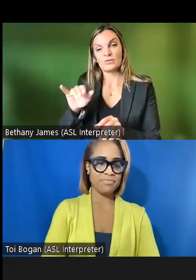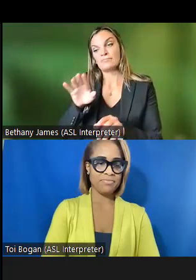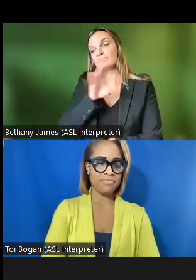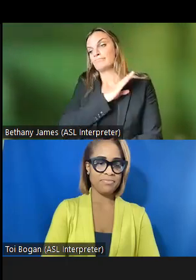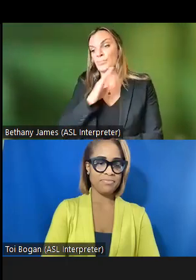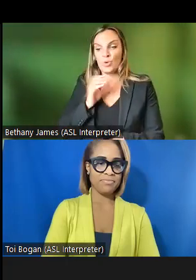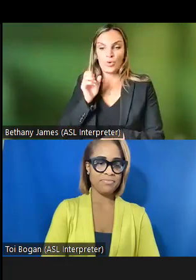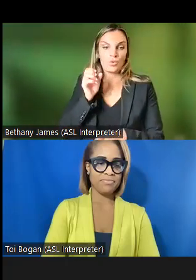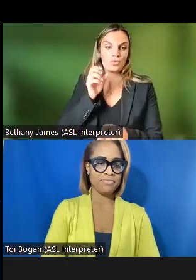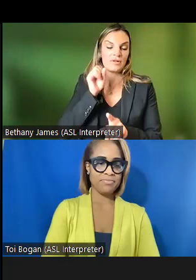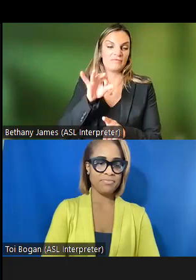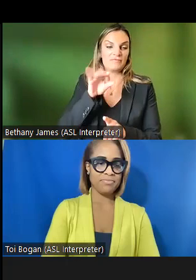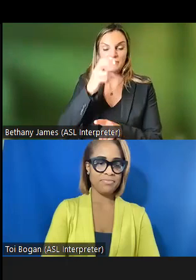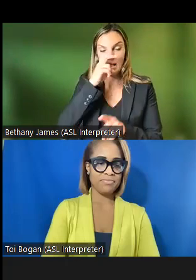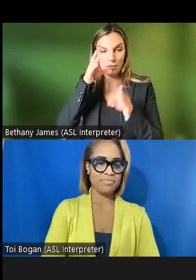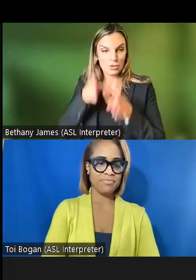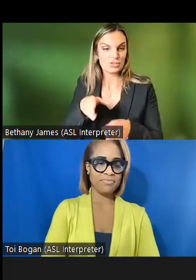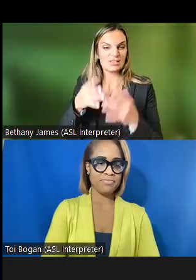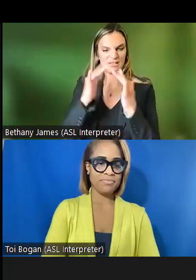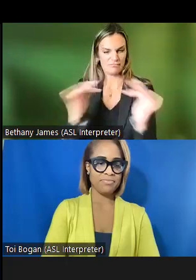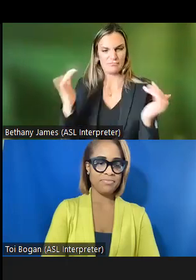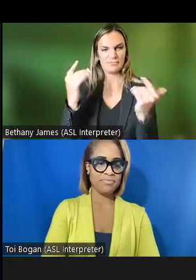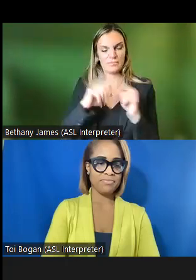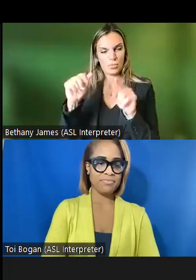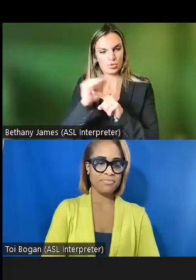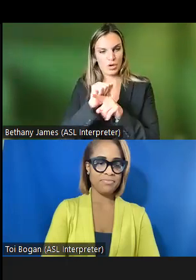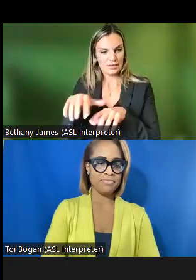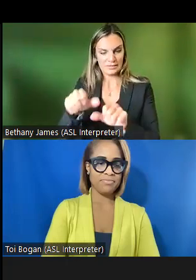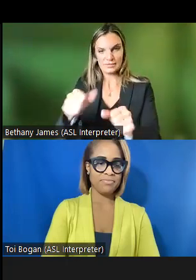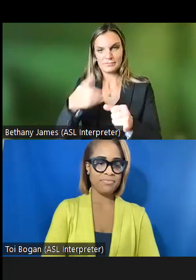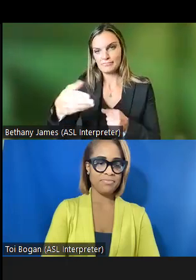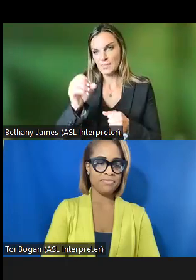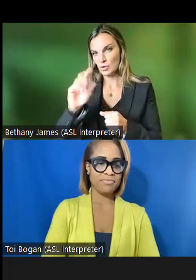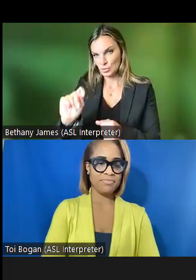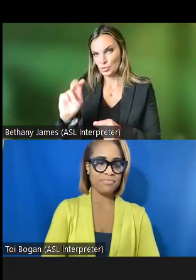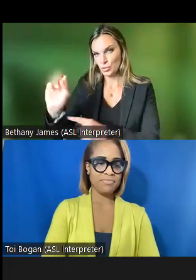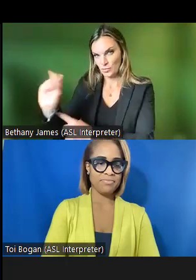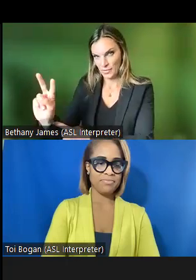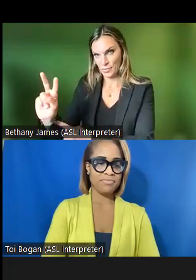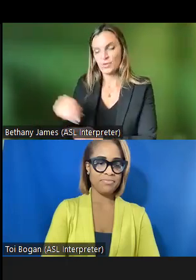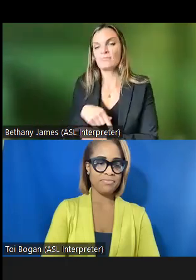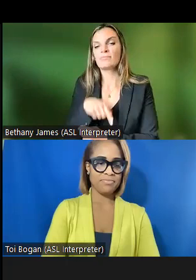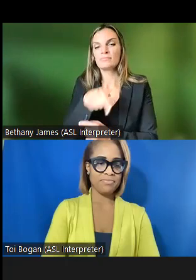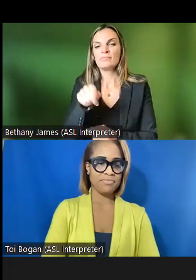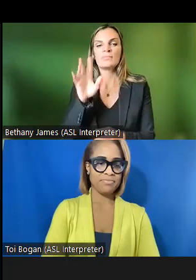We have other trainings coming up in October and November that are going to flesh these things out a little bit more.